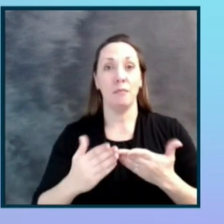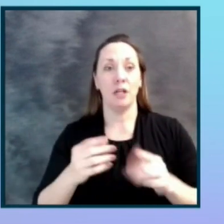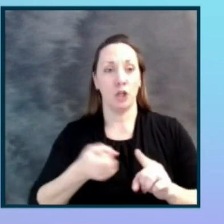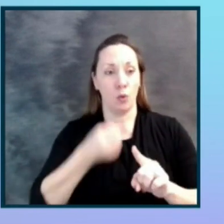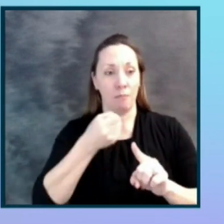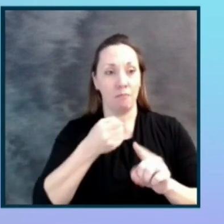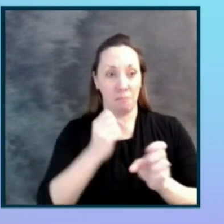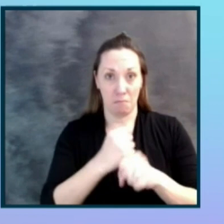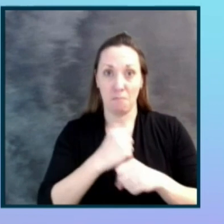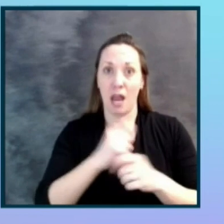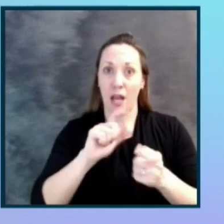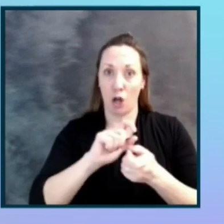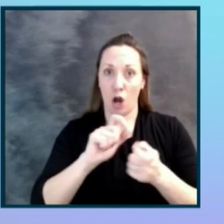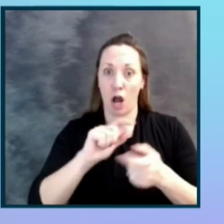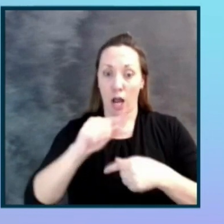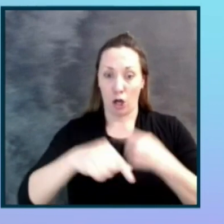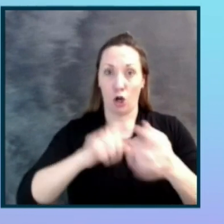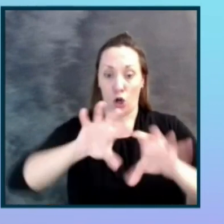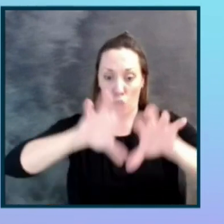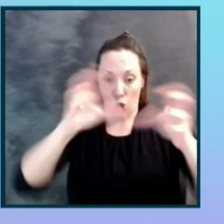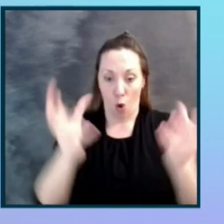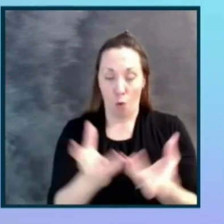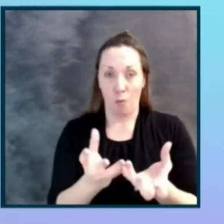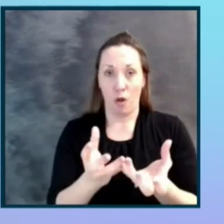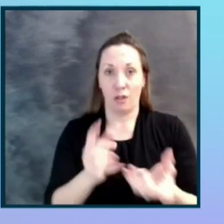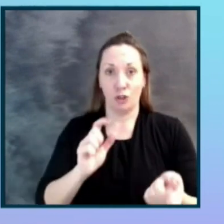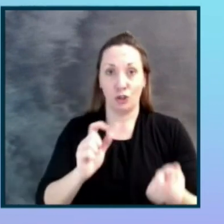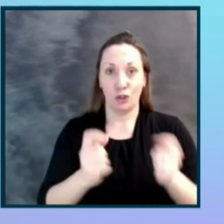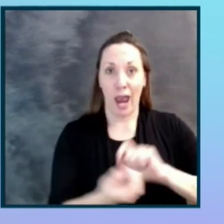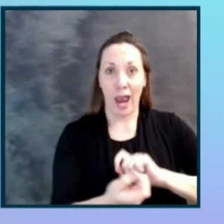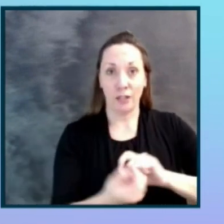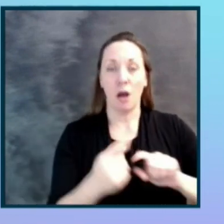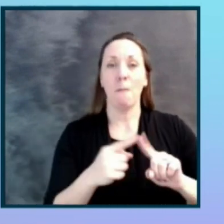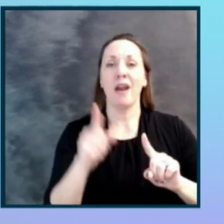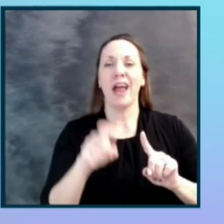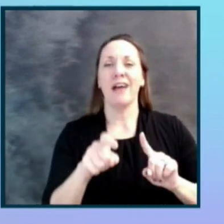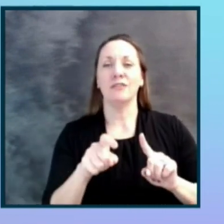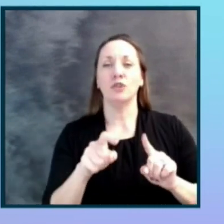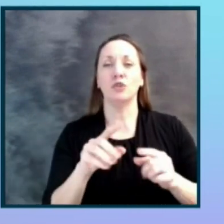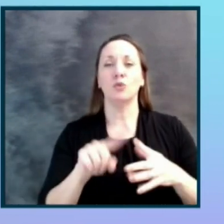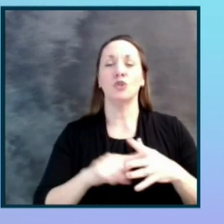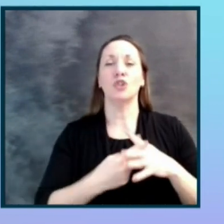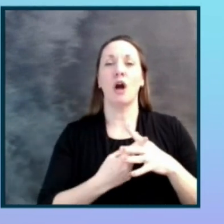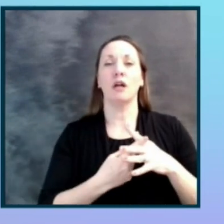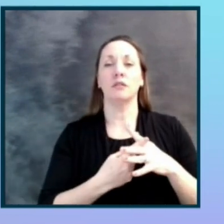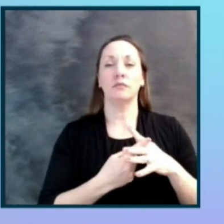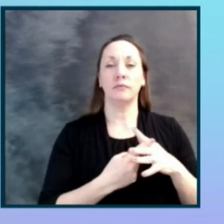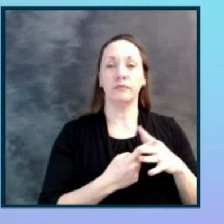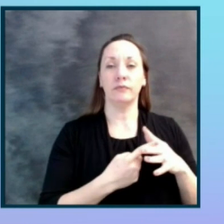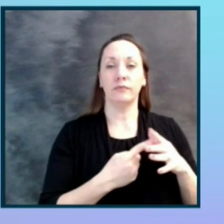But it's great to start locally inside your company. And you can tell,